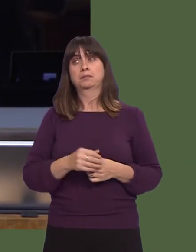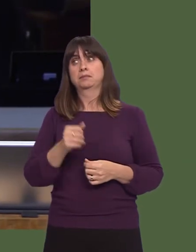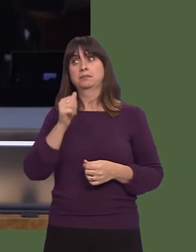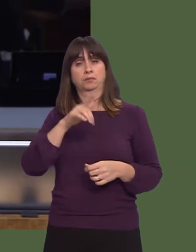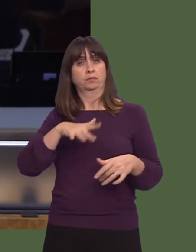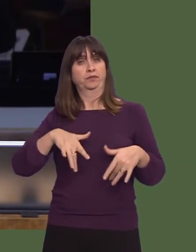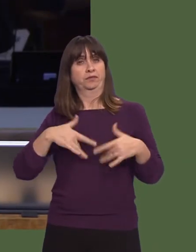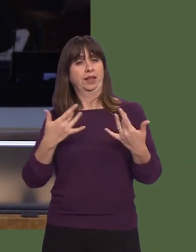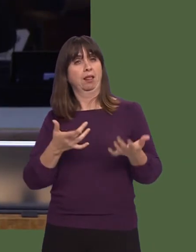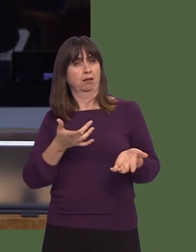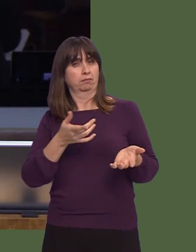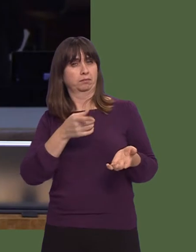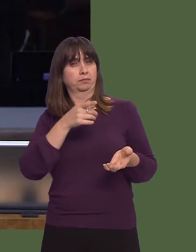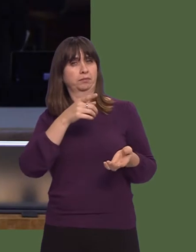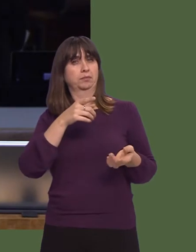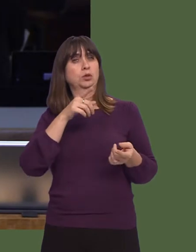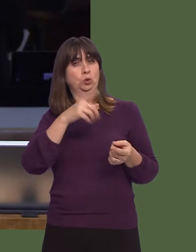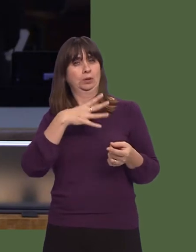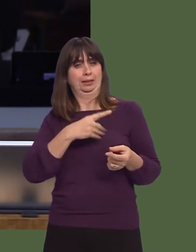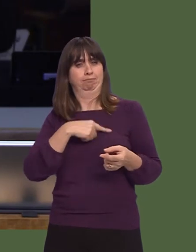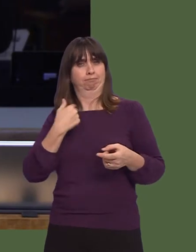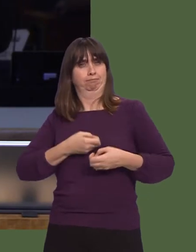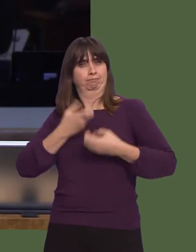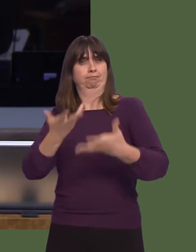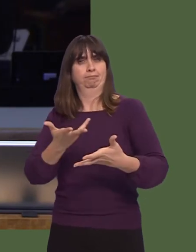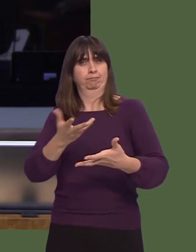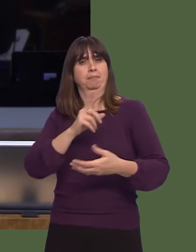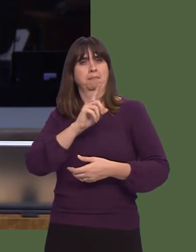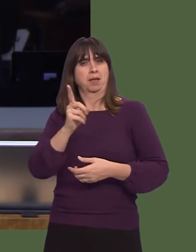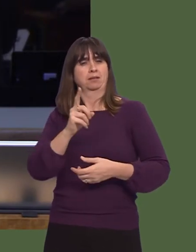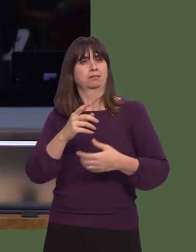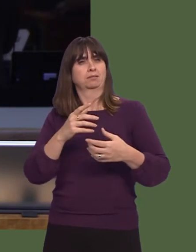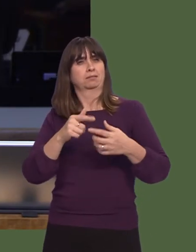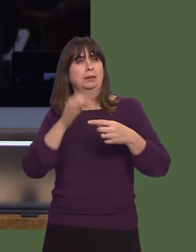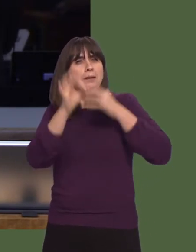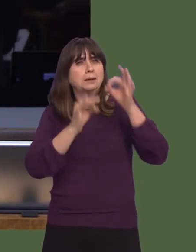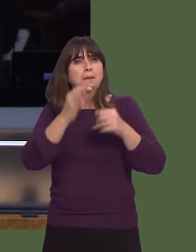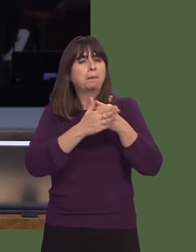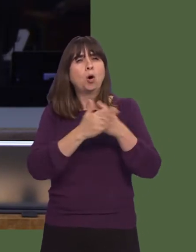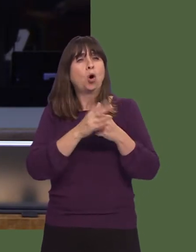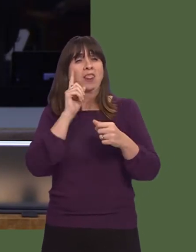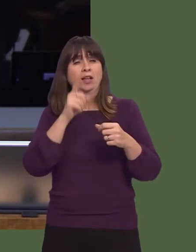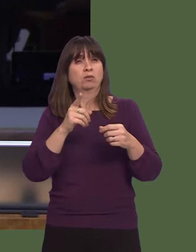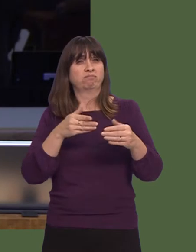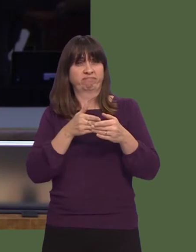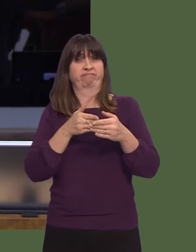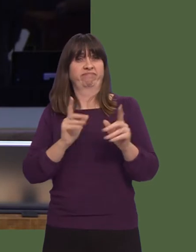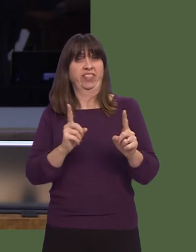this issue, but clearly we're going to get no further on it today and we'll have to wait for the debate next week to see whether we can make progress, so I would like to turn